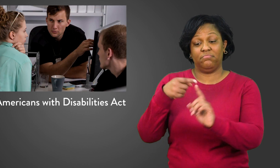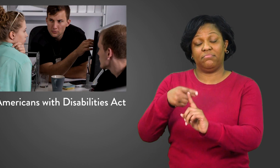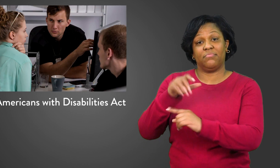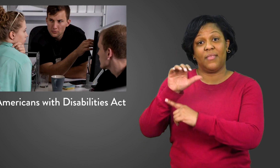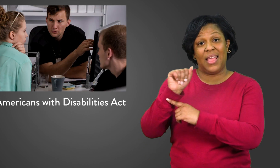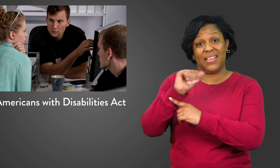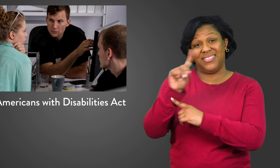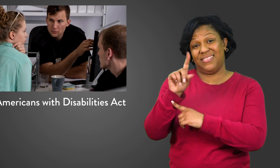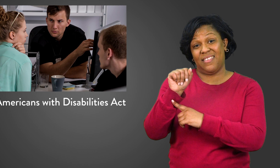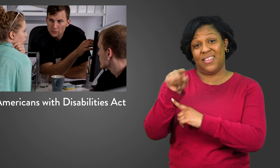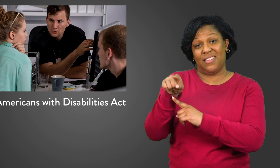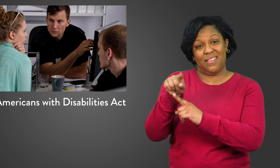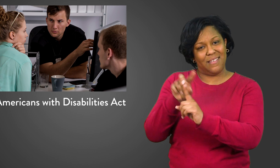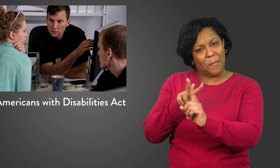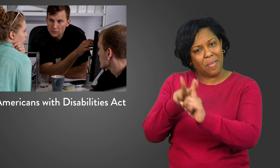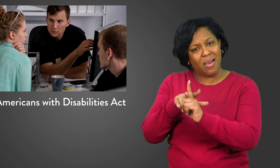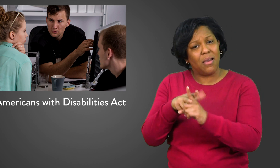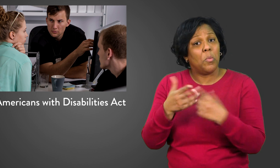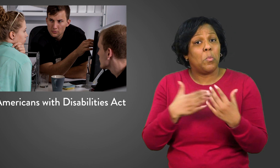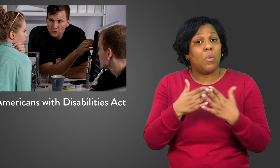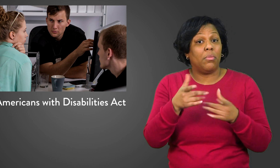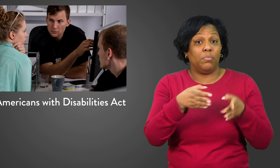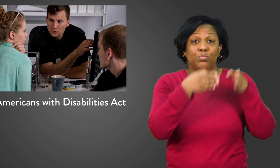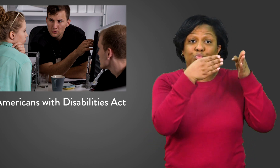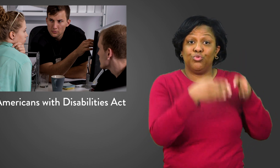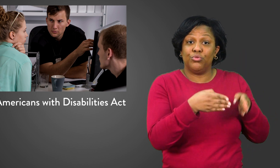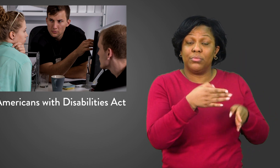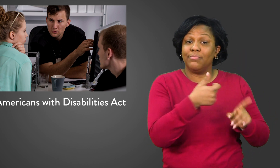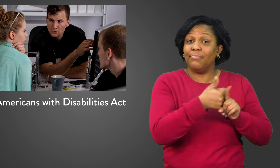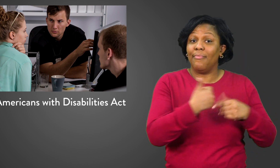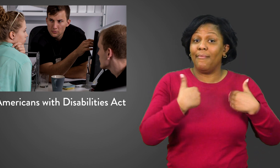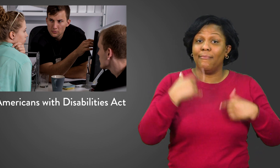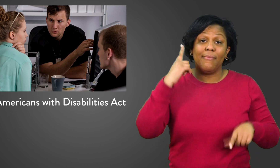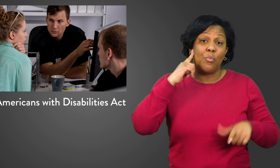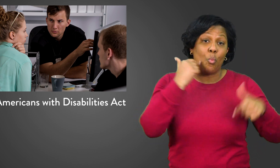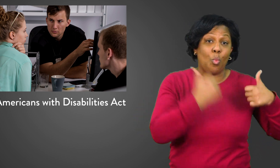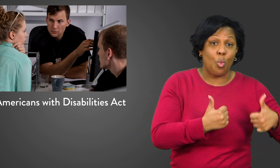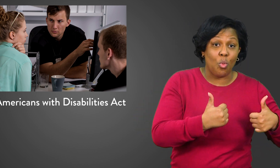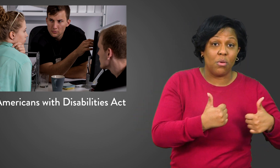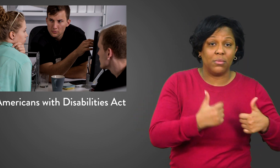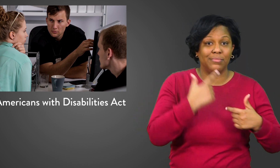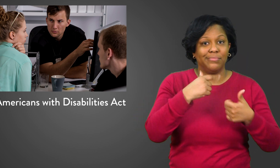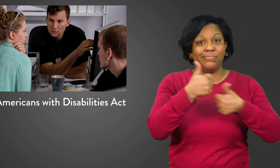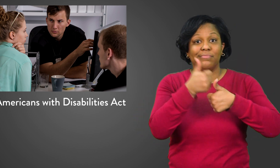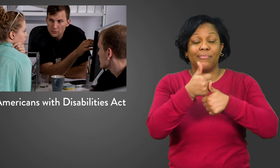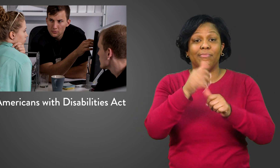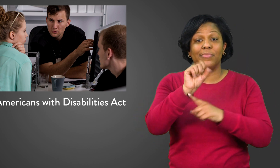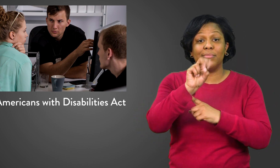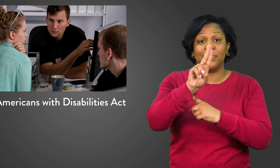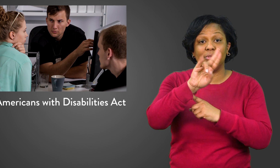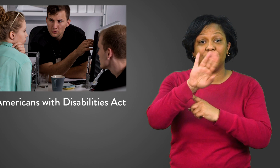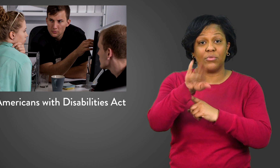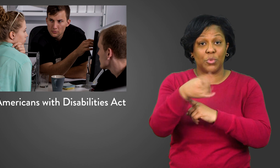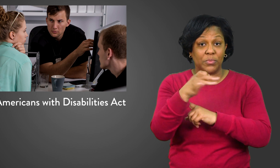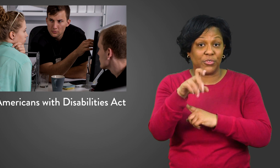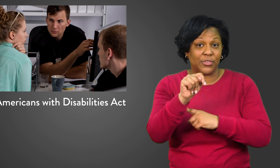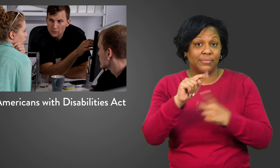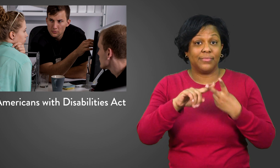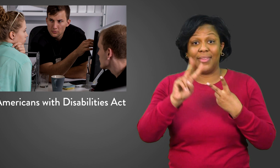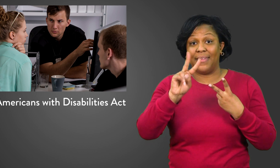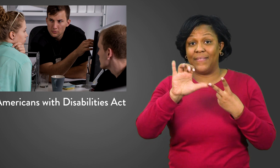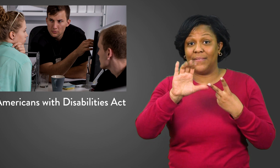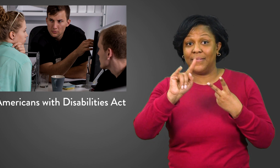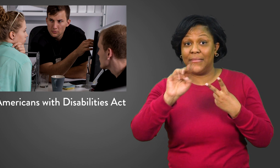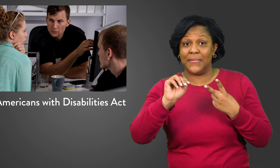The ADA applies whether the person with hearing loss is the subject, victim,